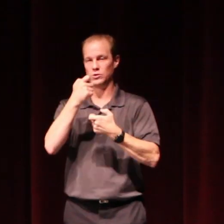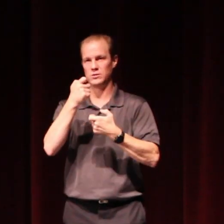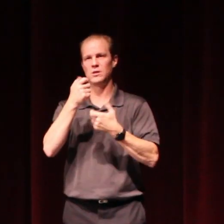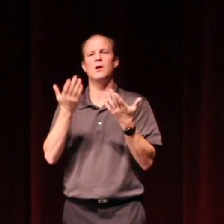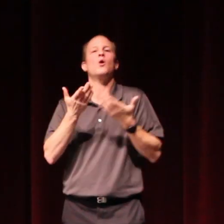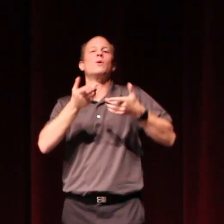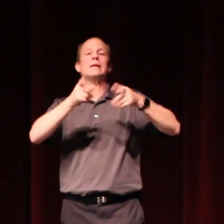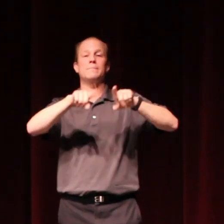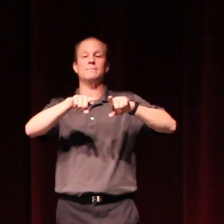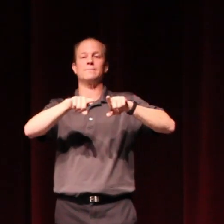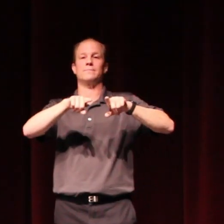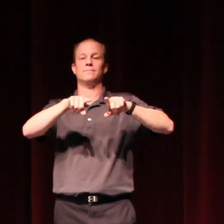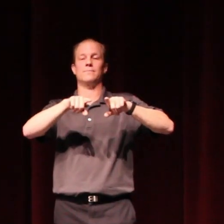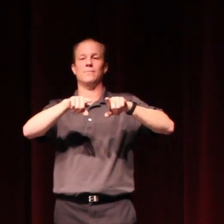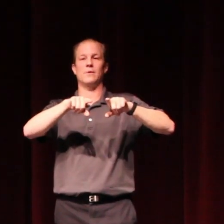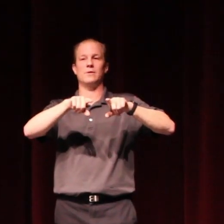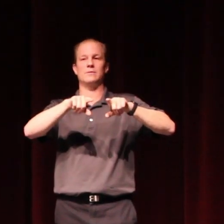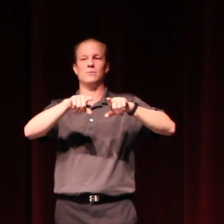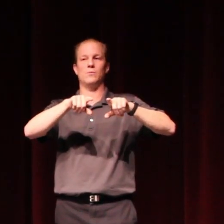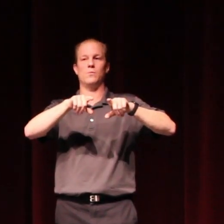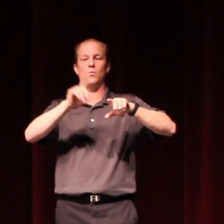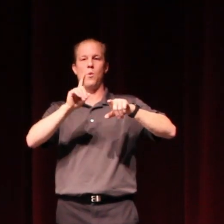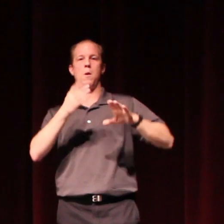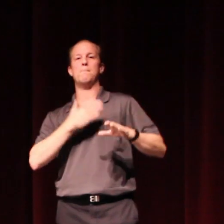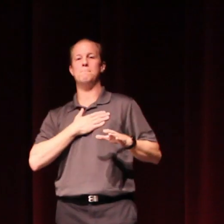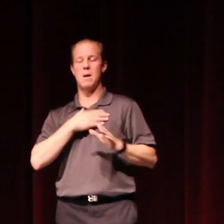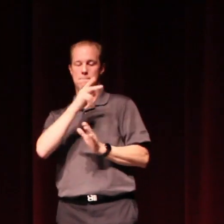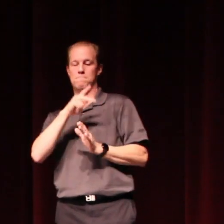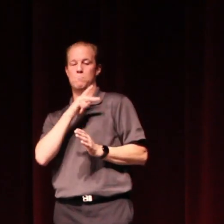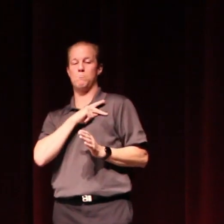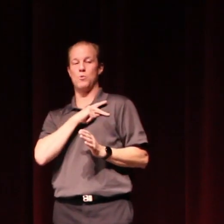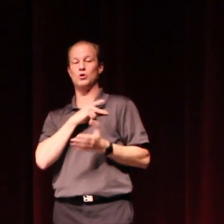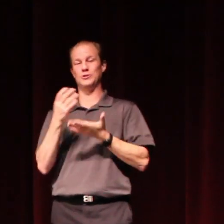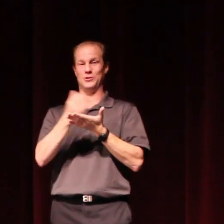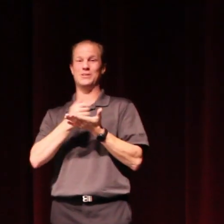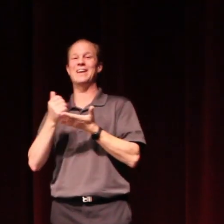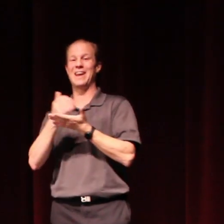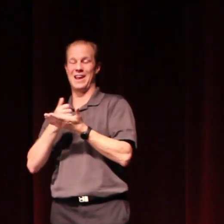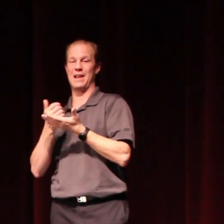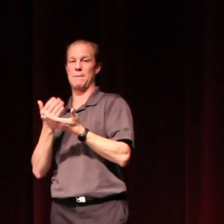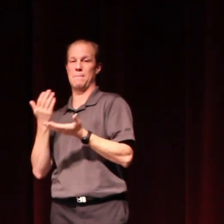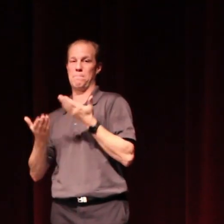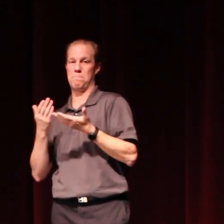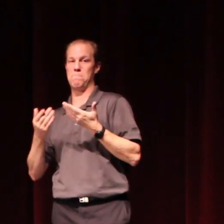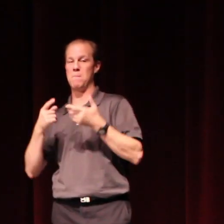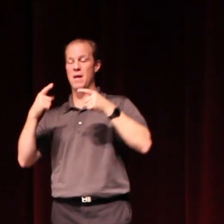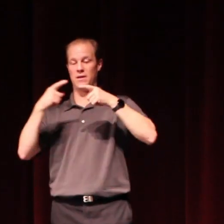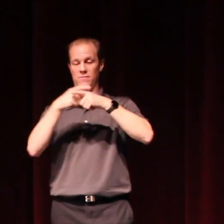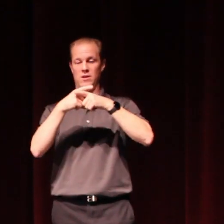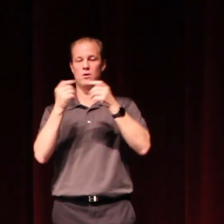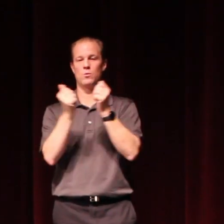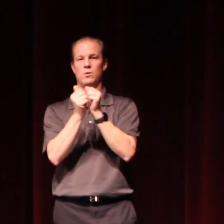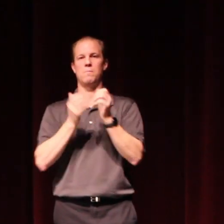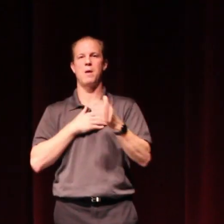where my personal gain may create a conflict with my judgment in regard to something else.